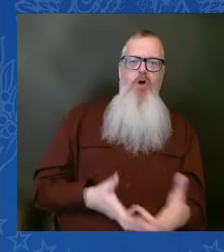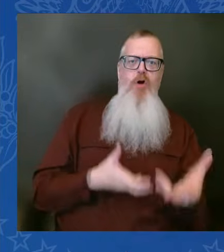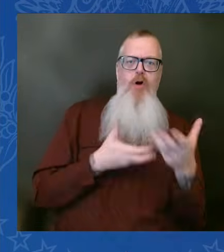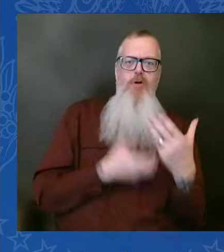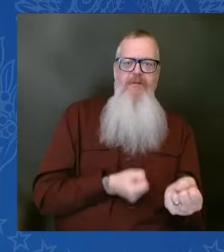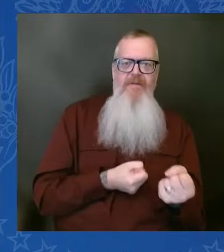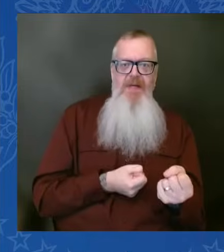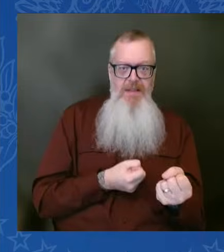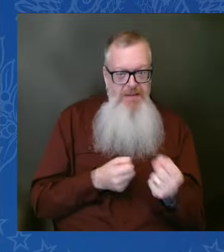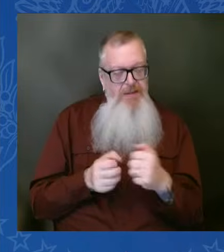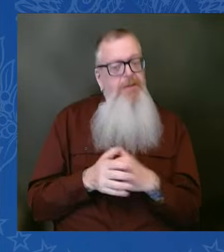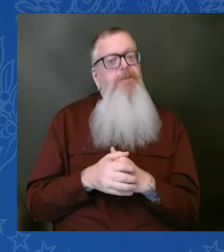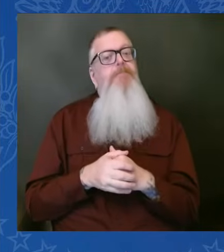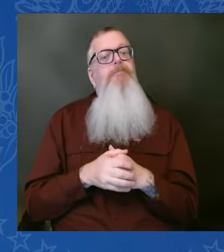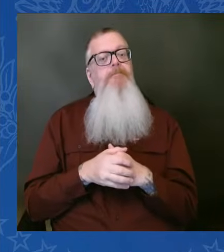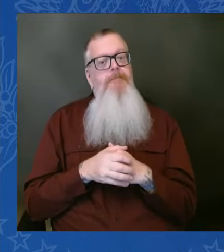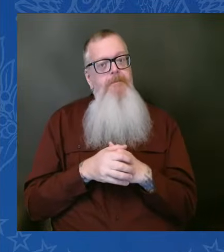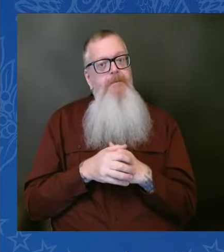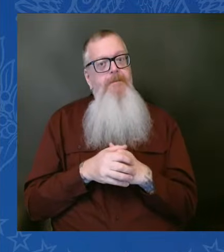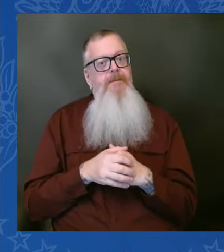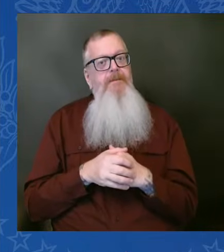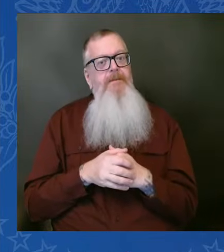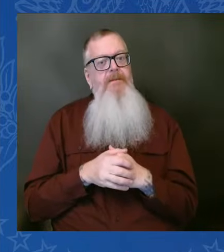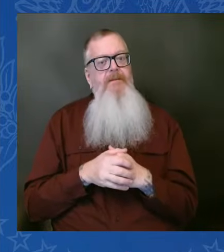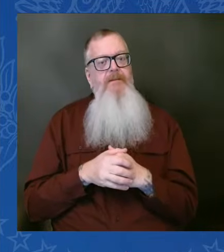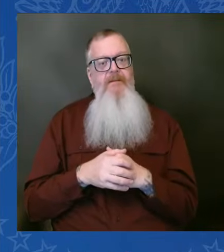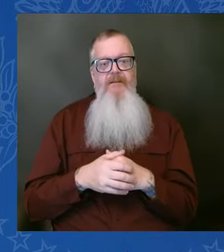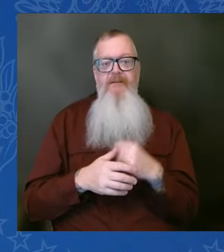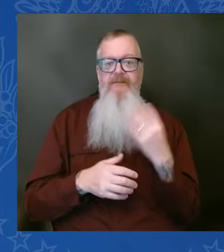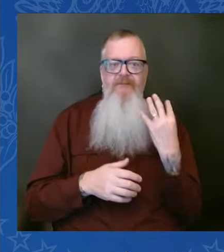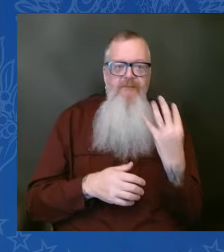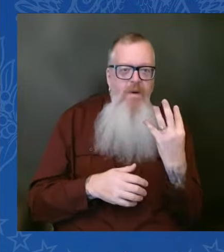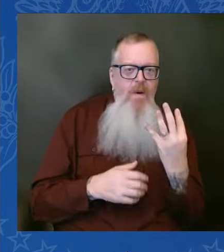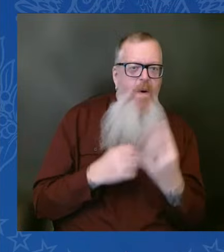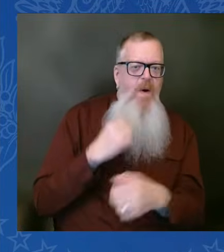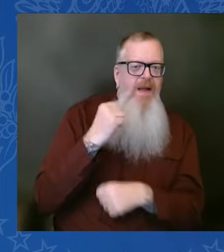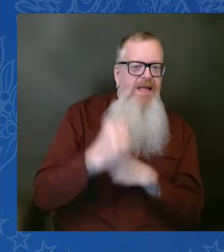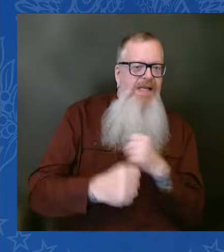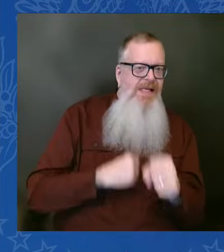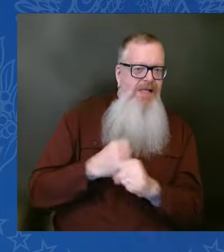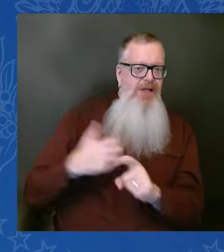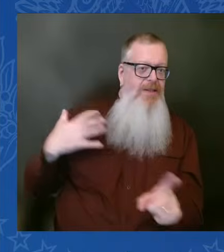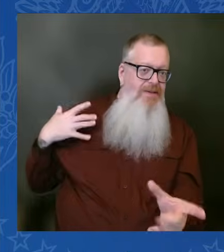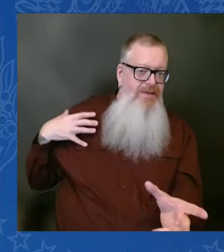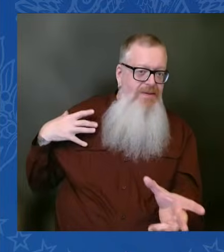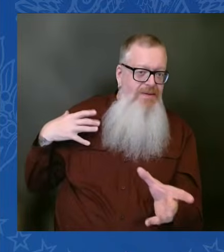we’ve come a long way from a cri- -- (coughs) excuse me, my cold -- I apologize --